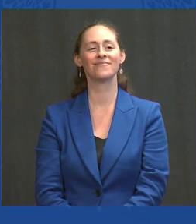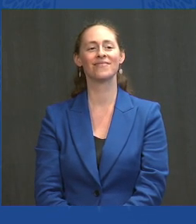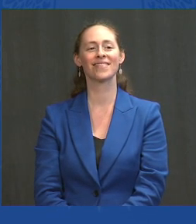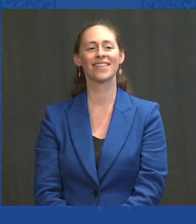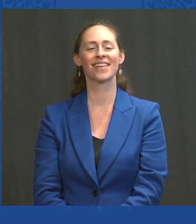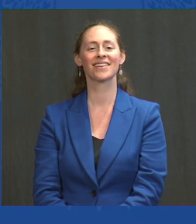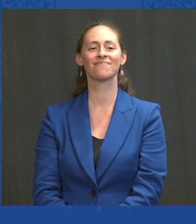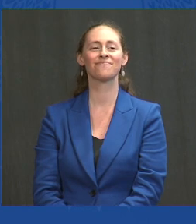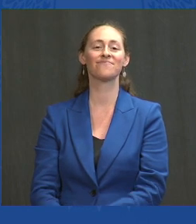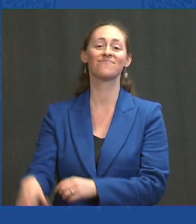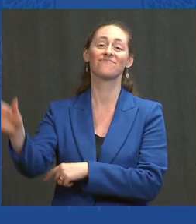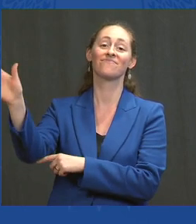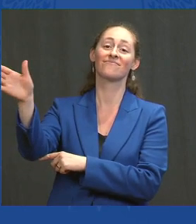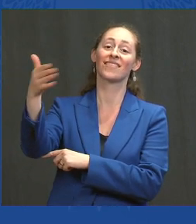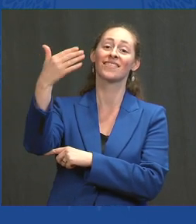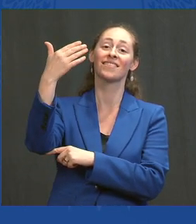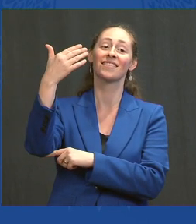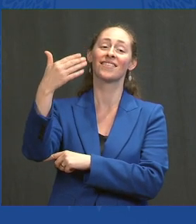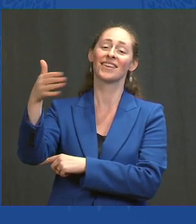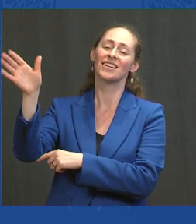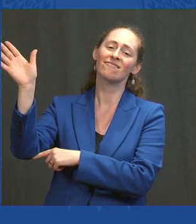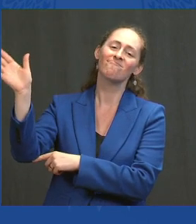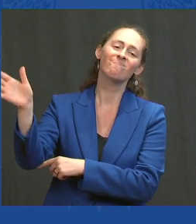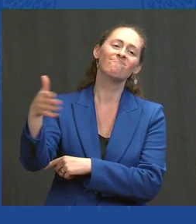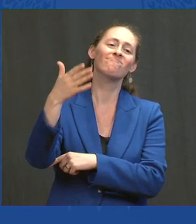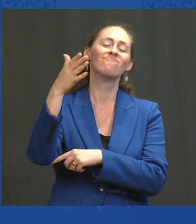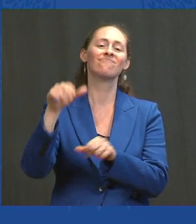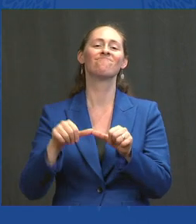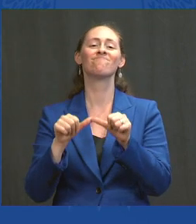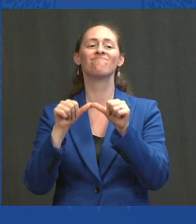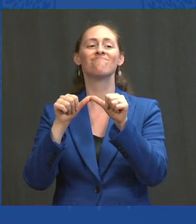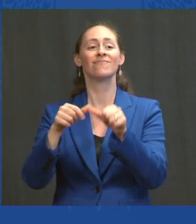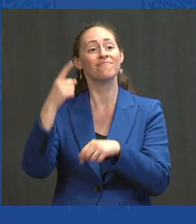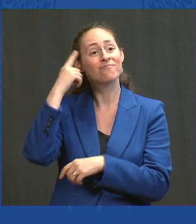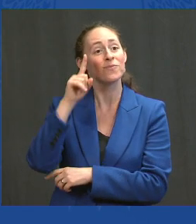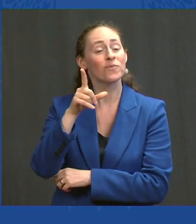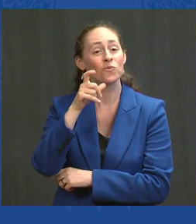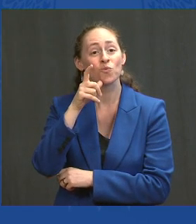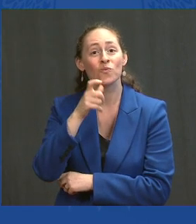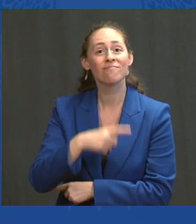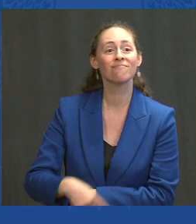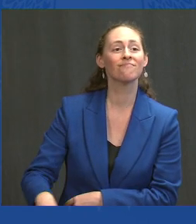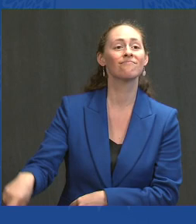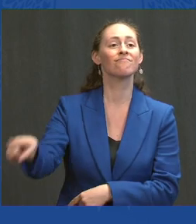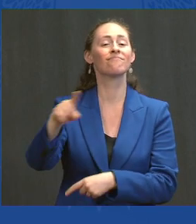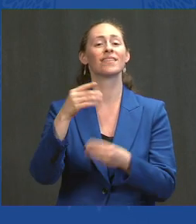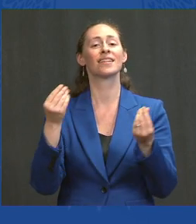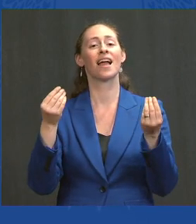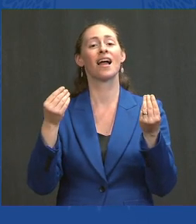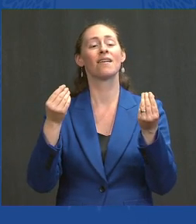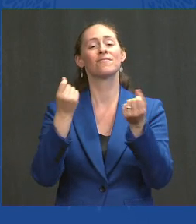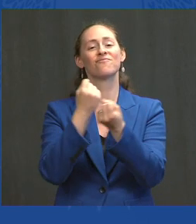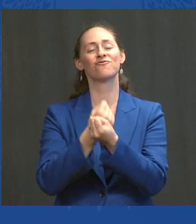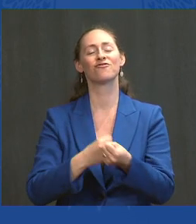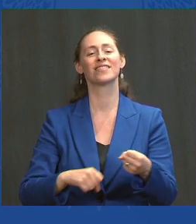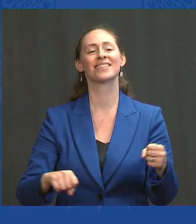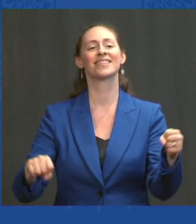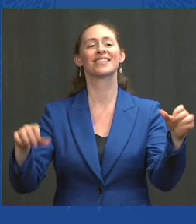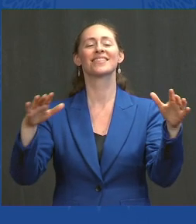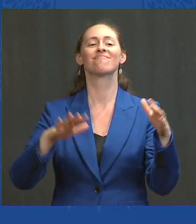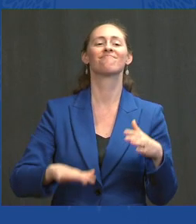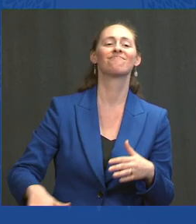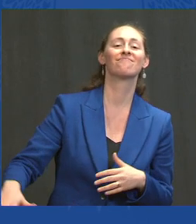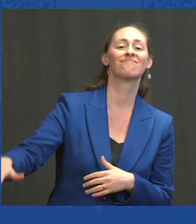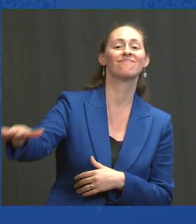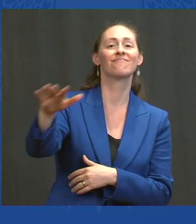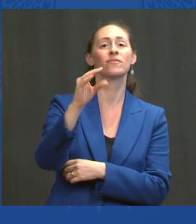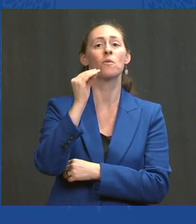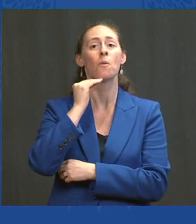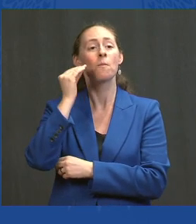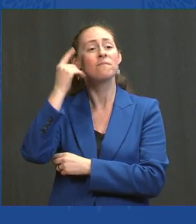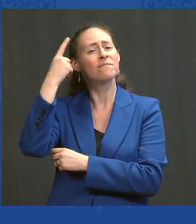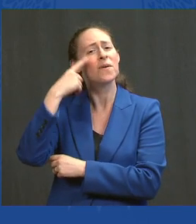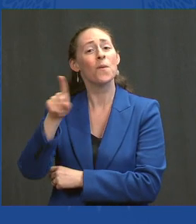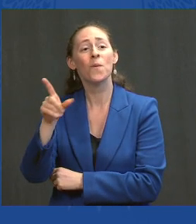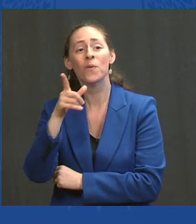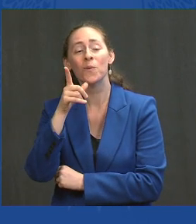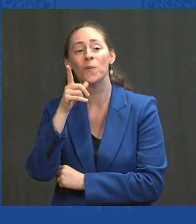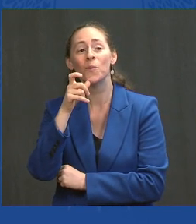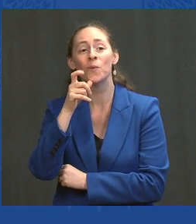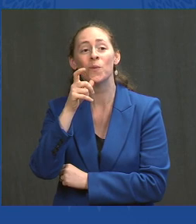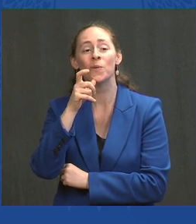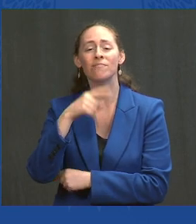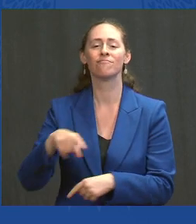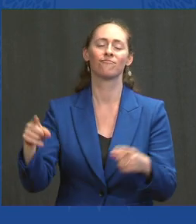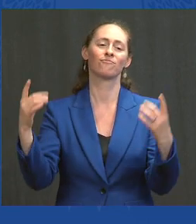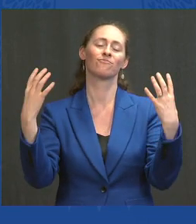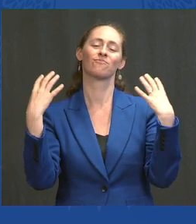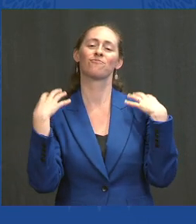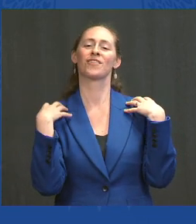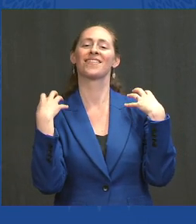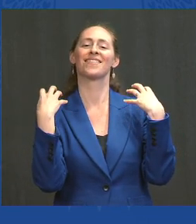O'er the land of the free and the home of the brave